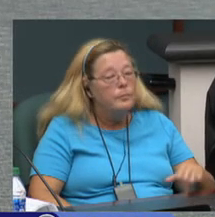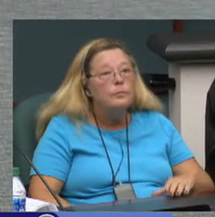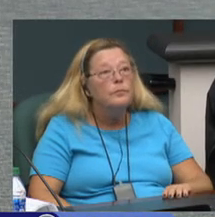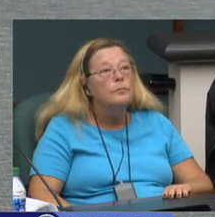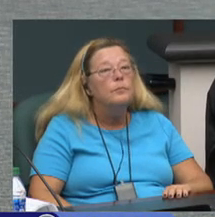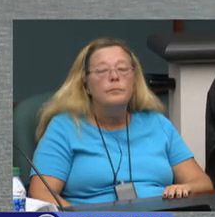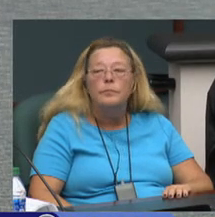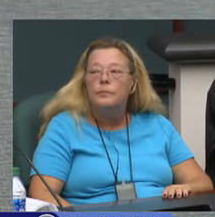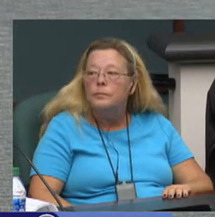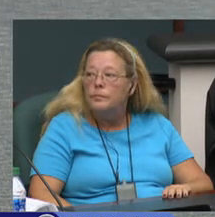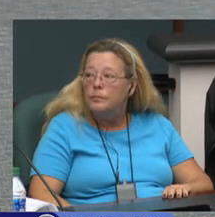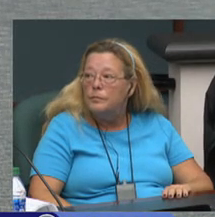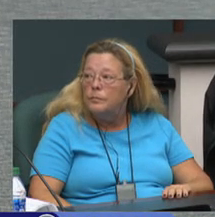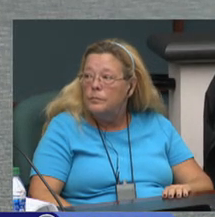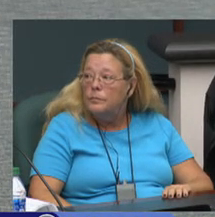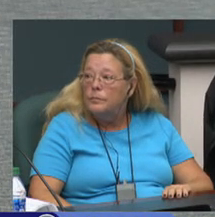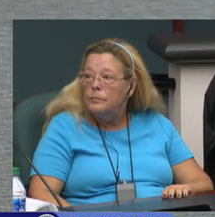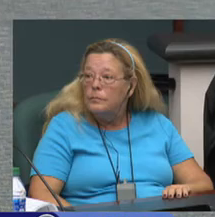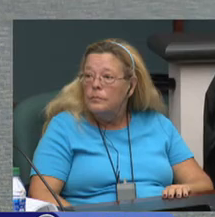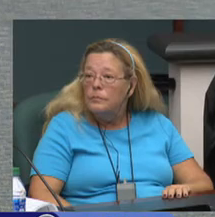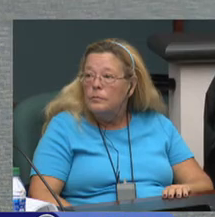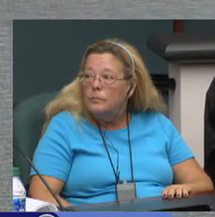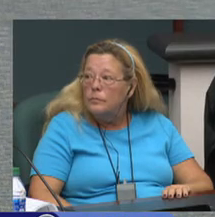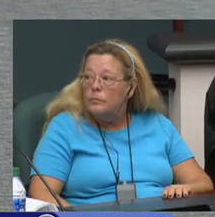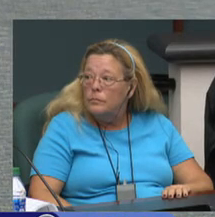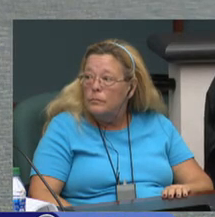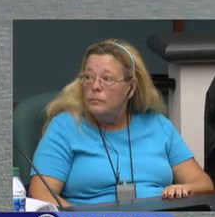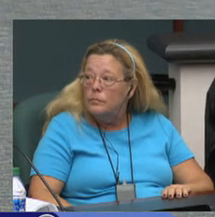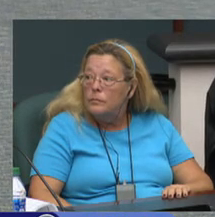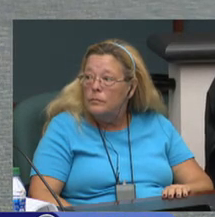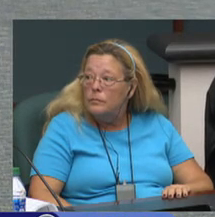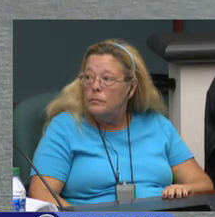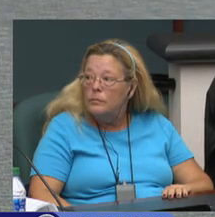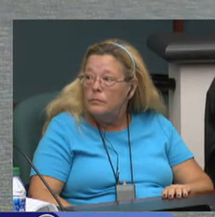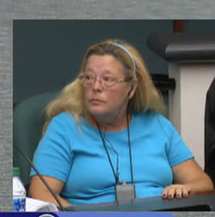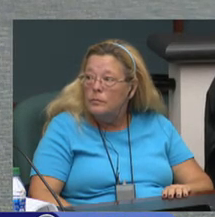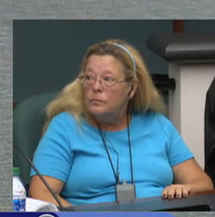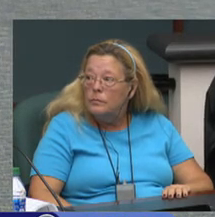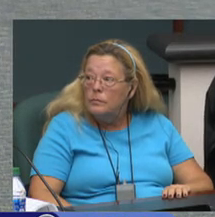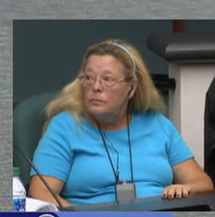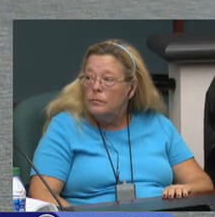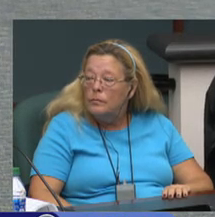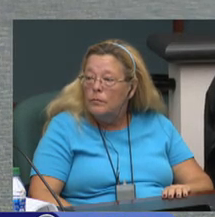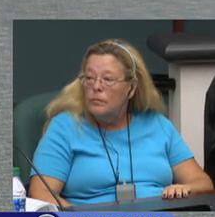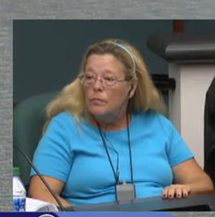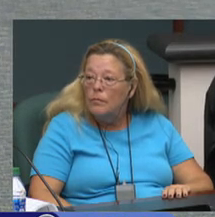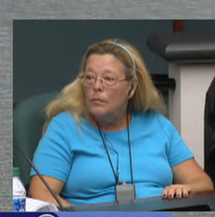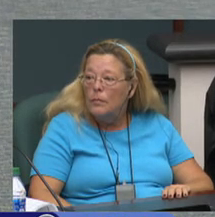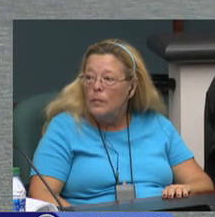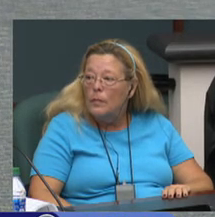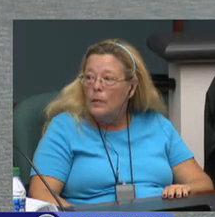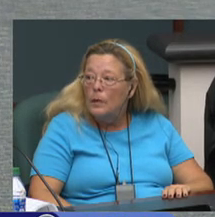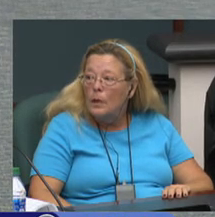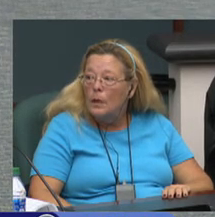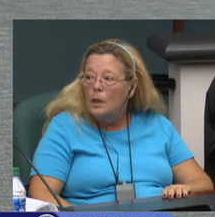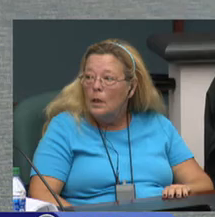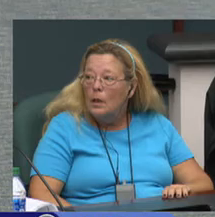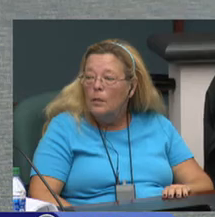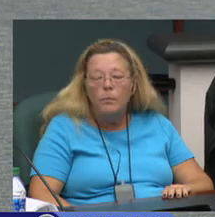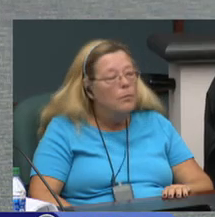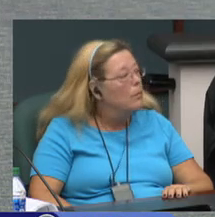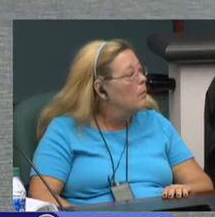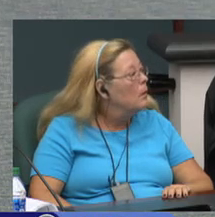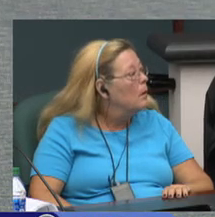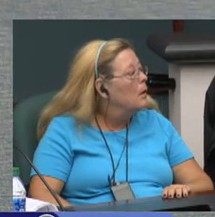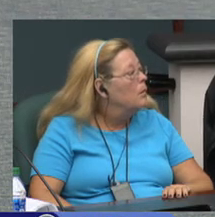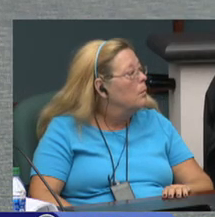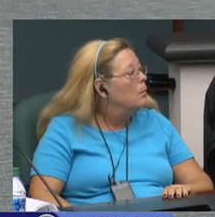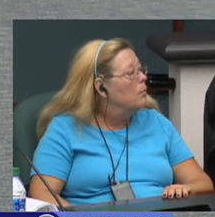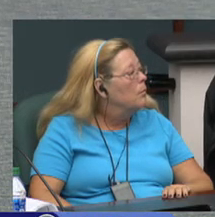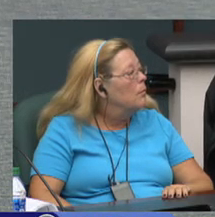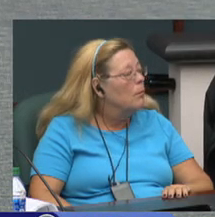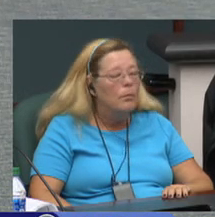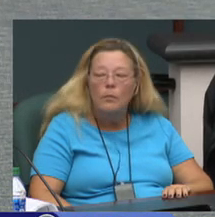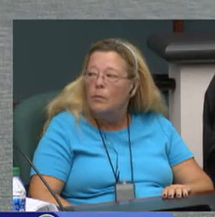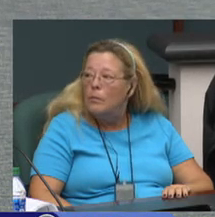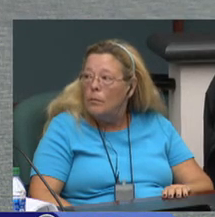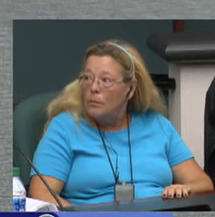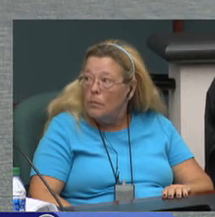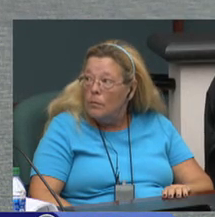questions after okay I mean it's the pleasure of let's dispose of these